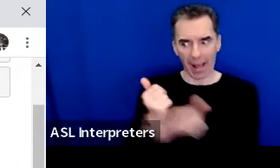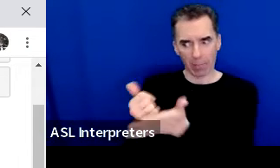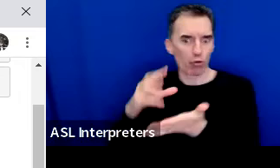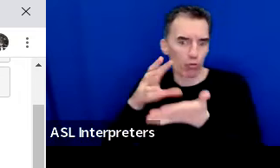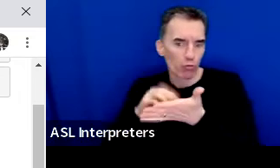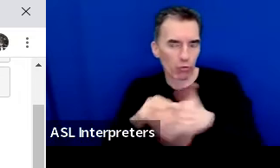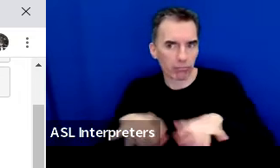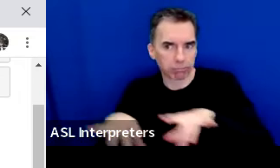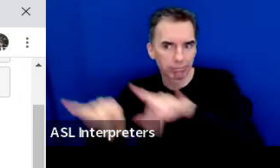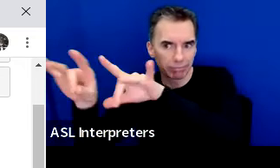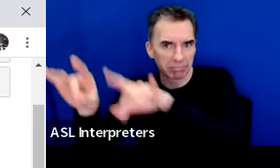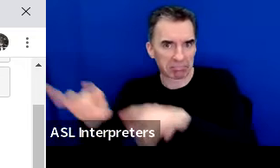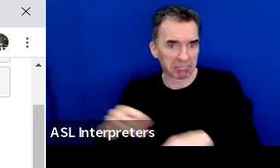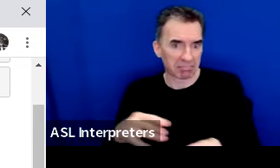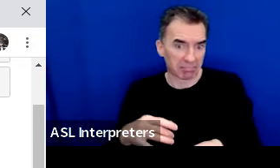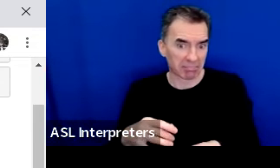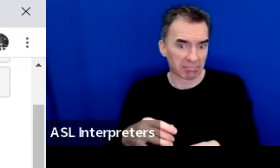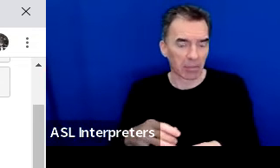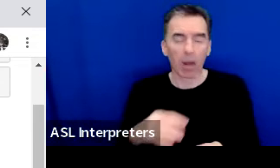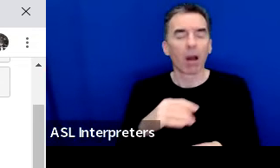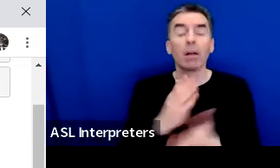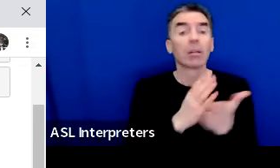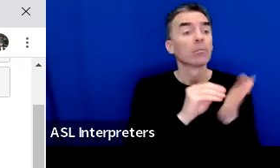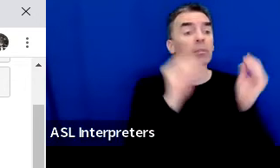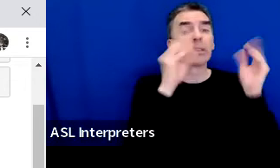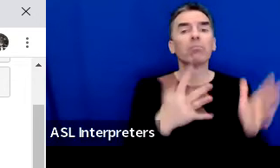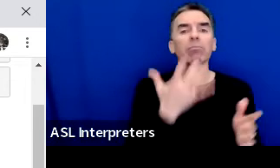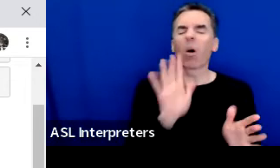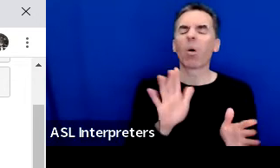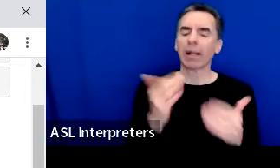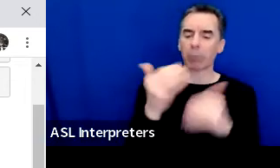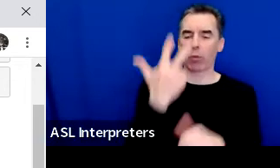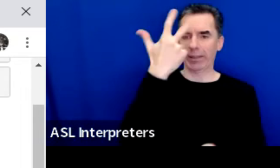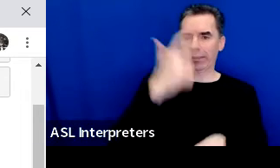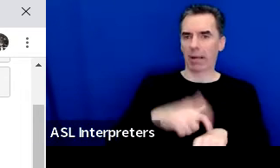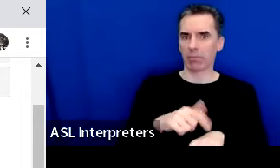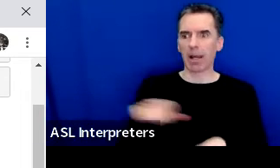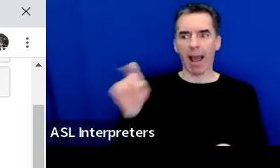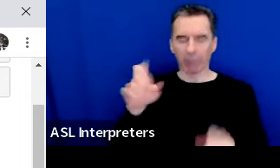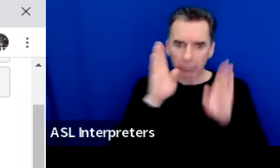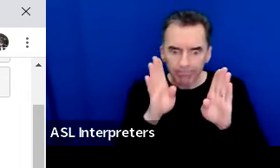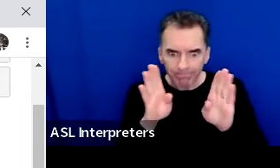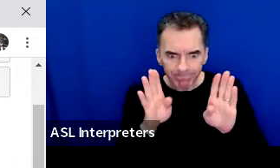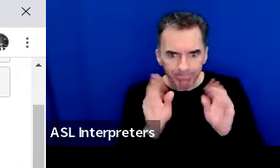some people like to say, I'm going to leave even three chances because then they're going to really take it seriously. That has to do with your teaching staff.